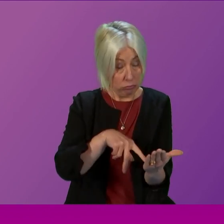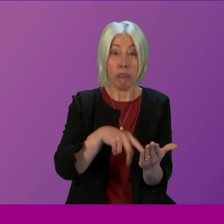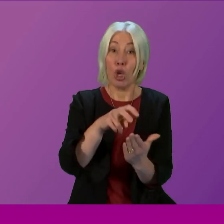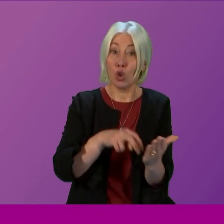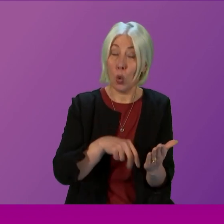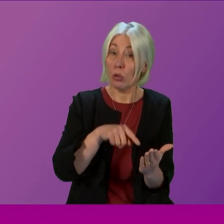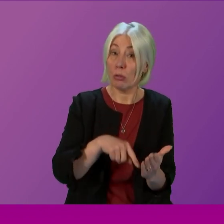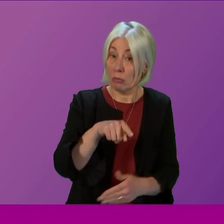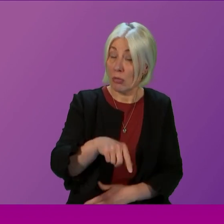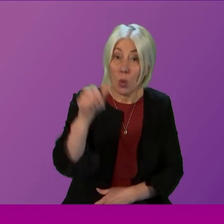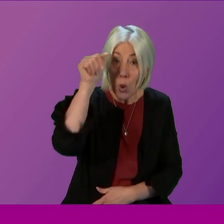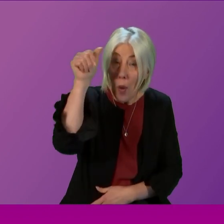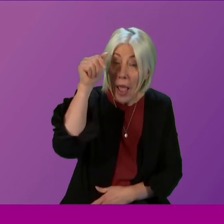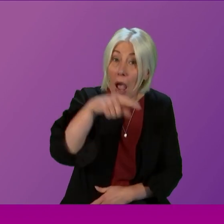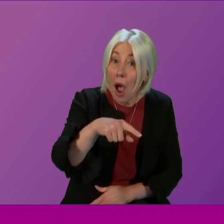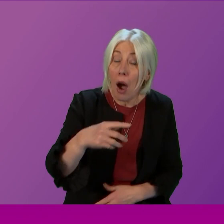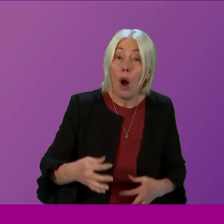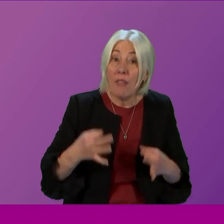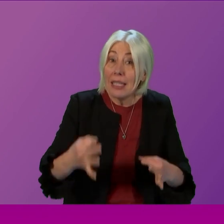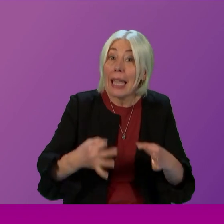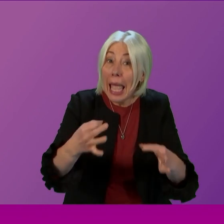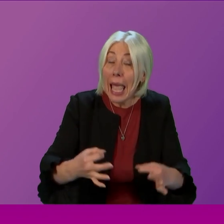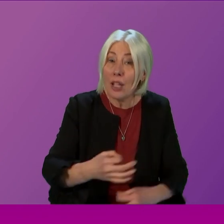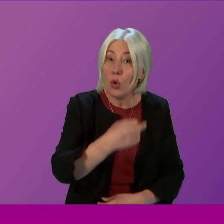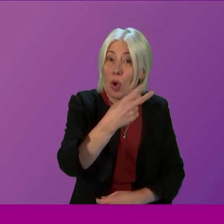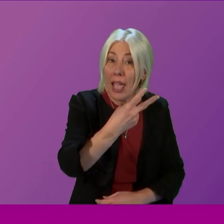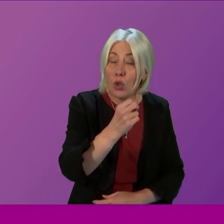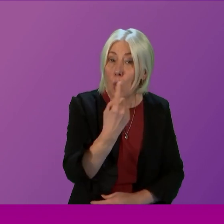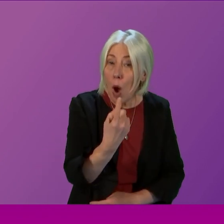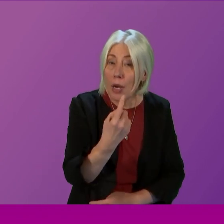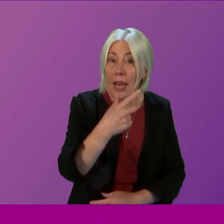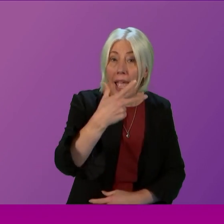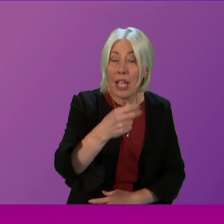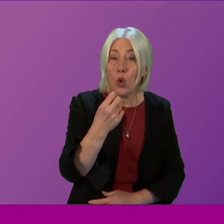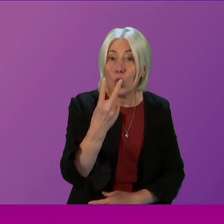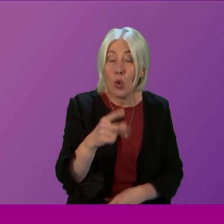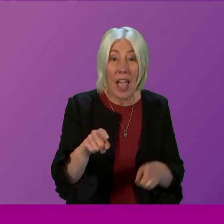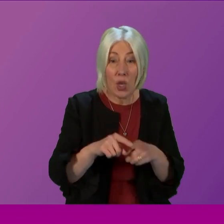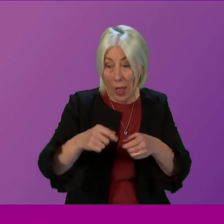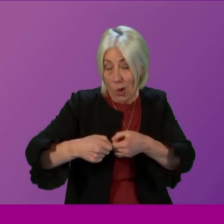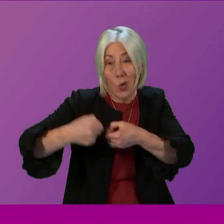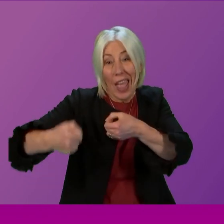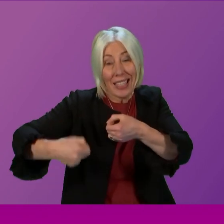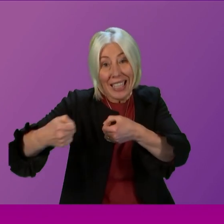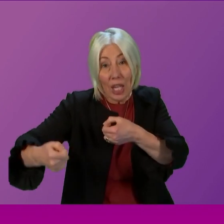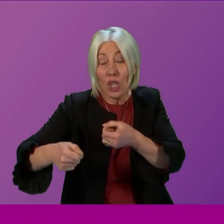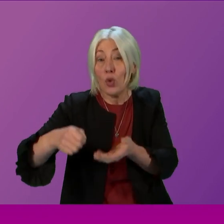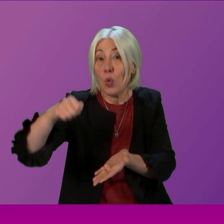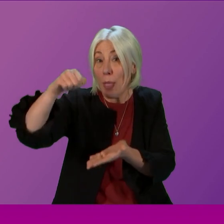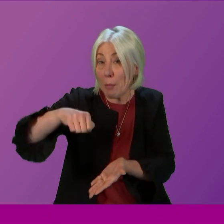he was aware of the delay to hulls 801 and 802 and of the extension to the budget cost.